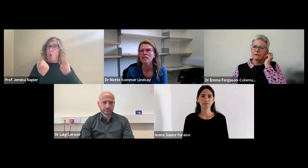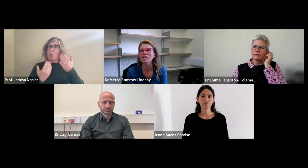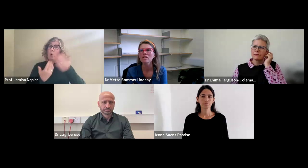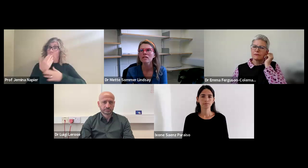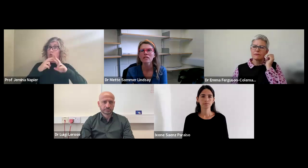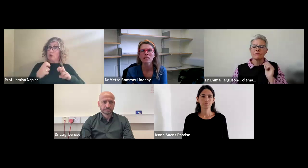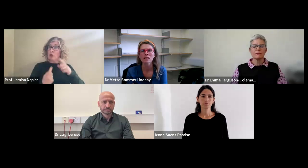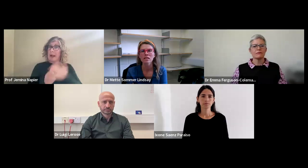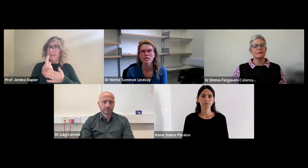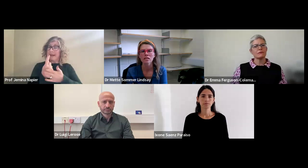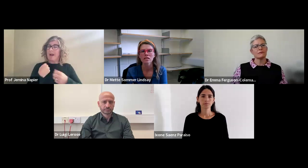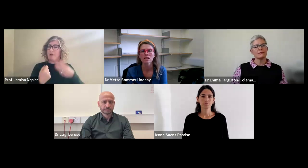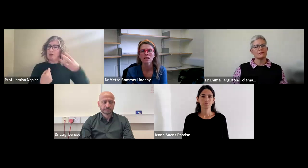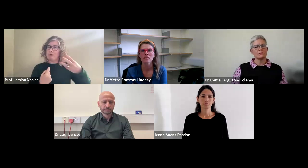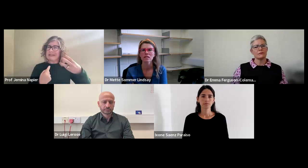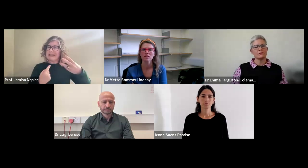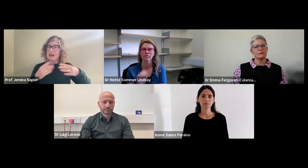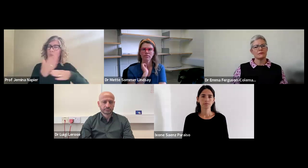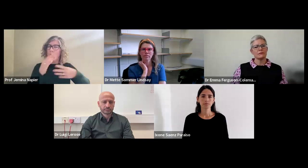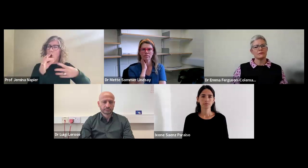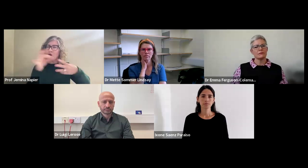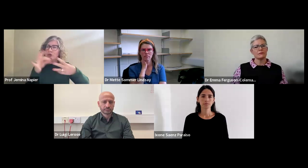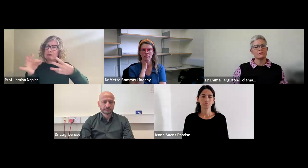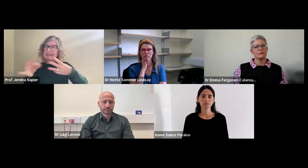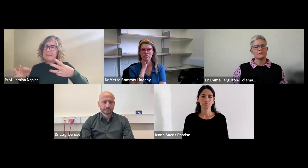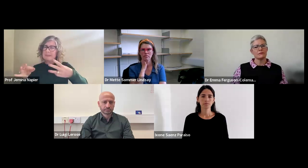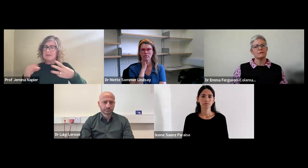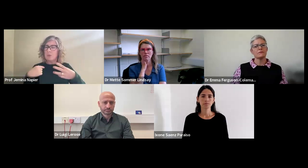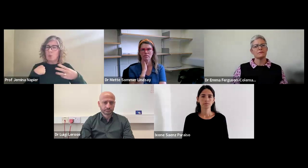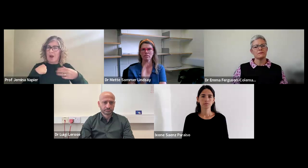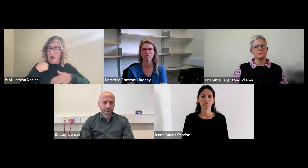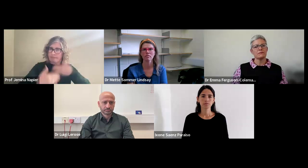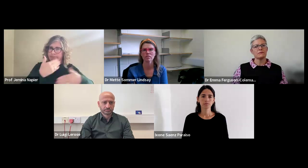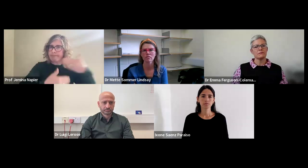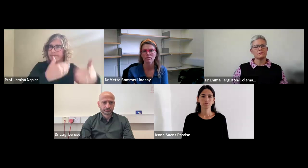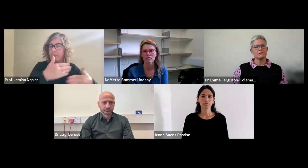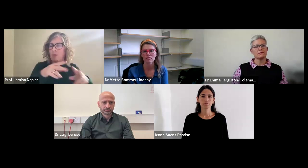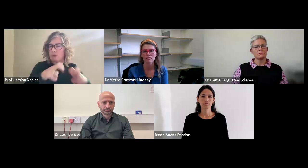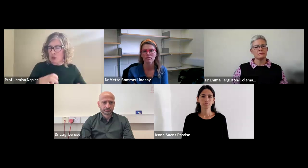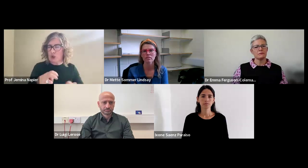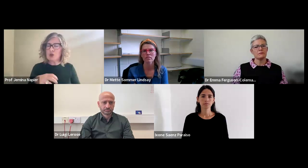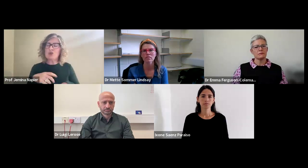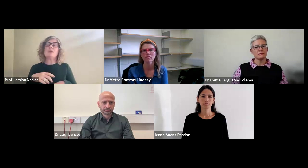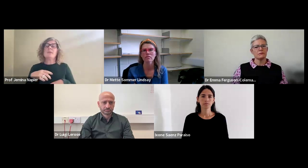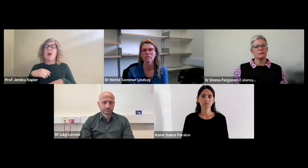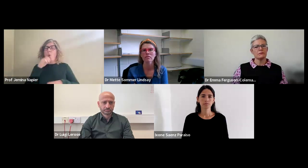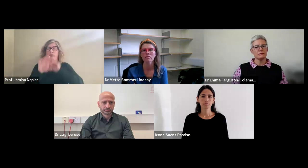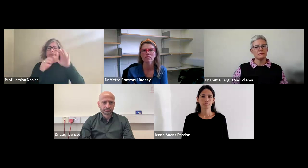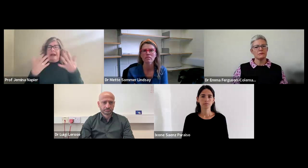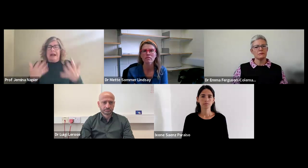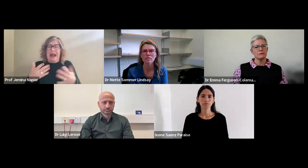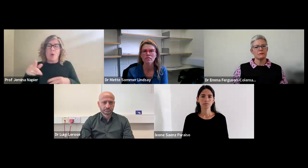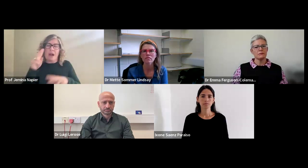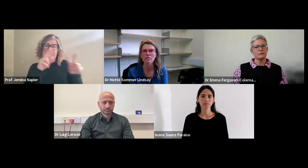Also we have three work streams so there's research going on within the project - I'm not